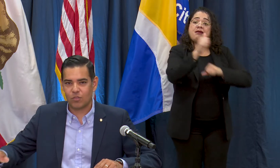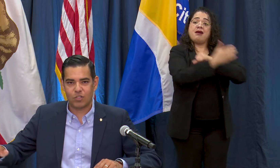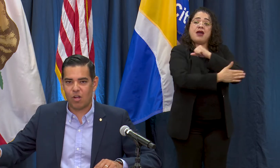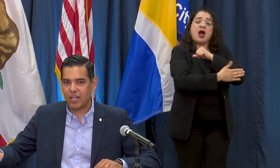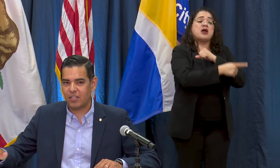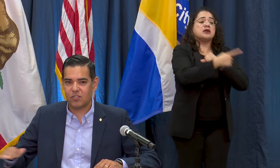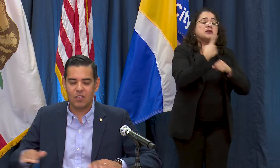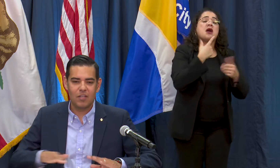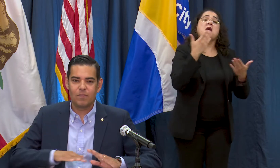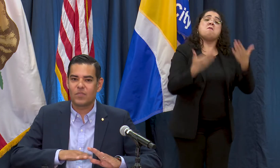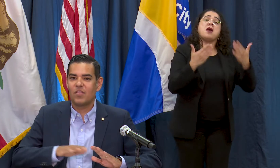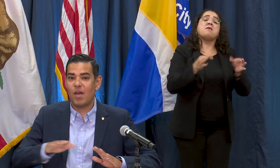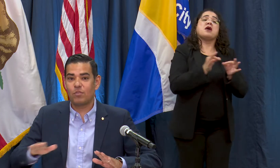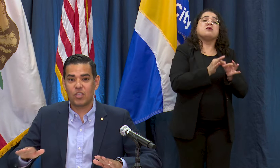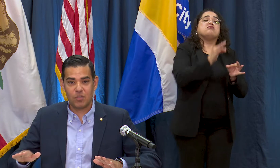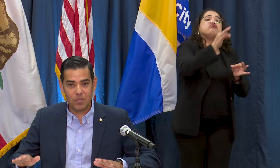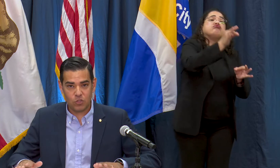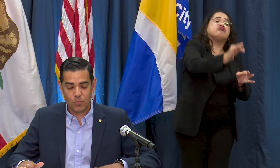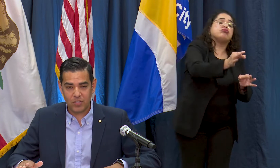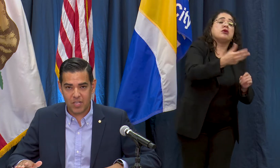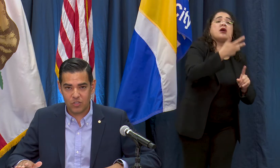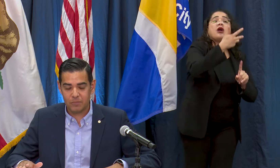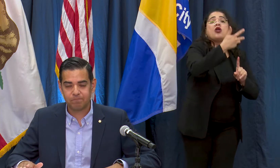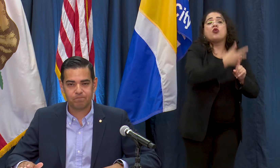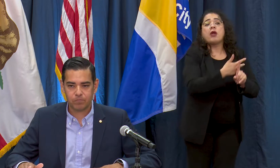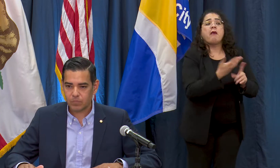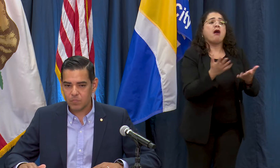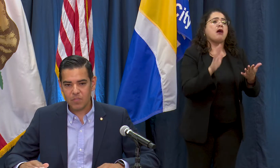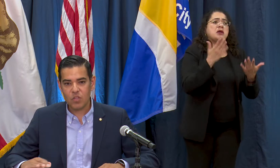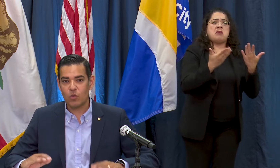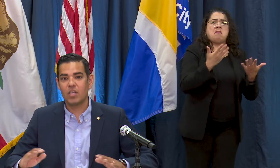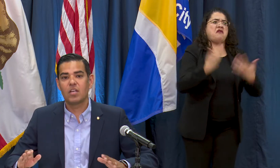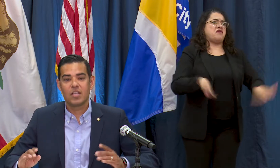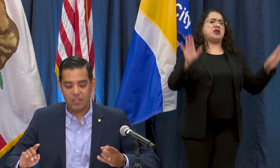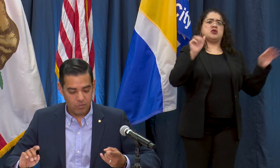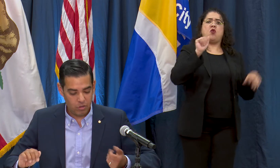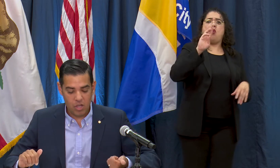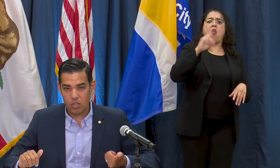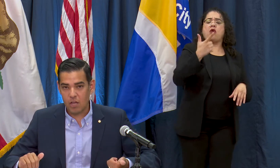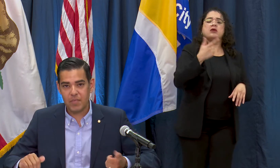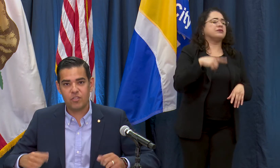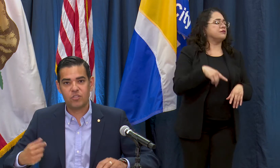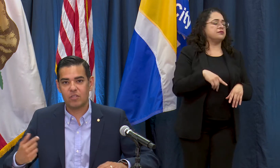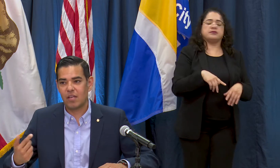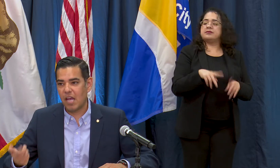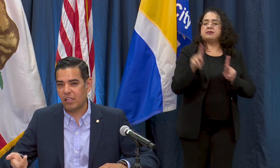in August, that was just a misinterpretation. Long Beach, LA